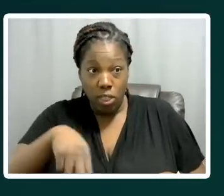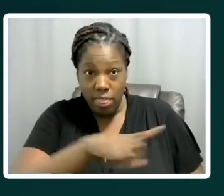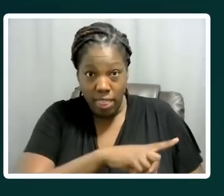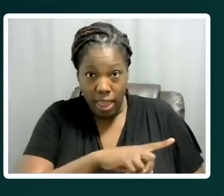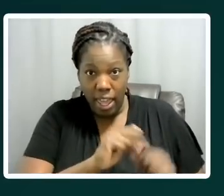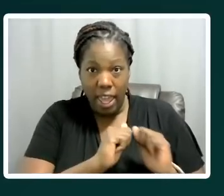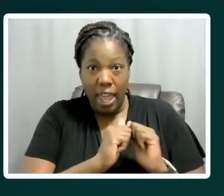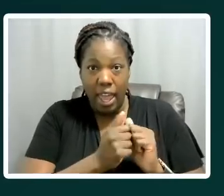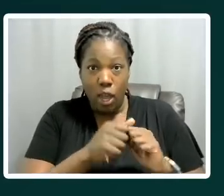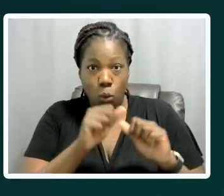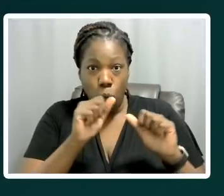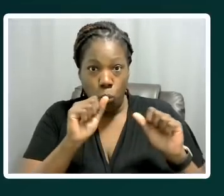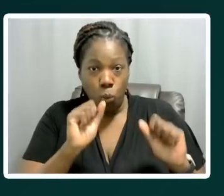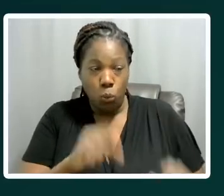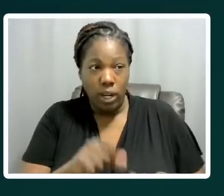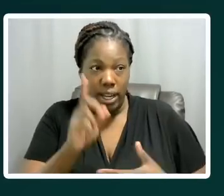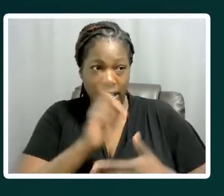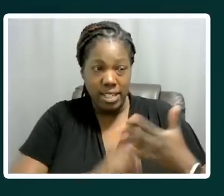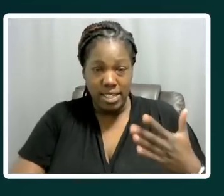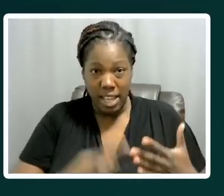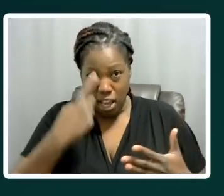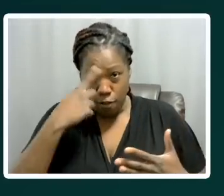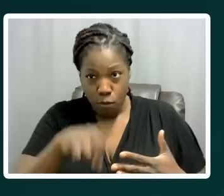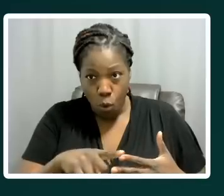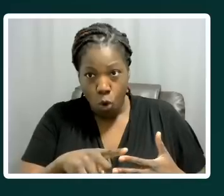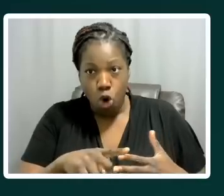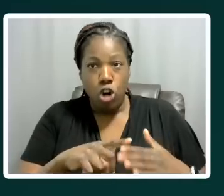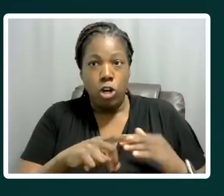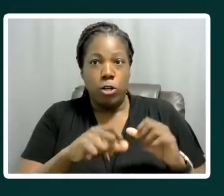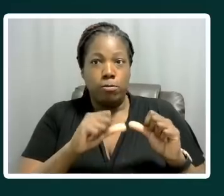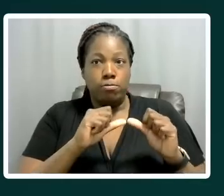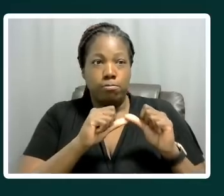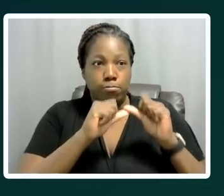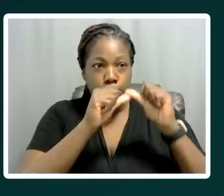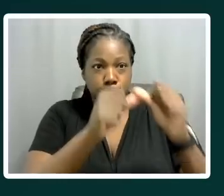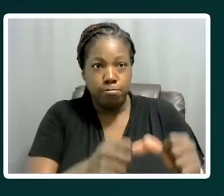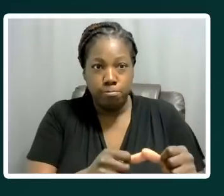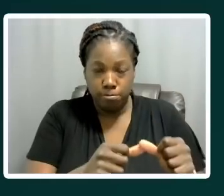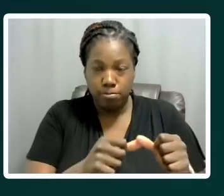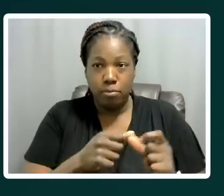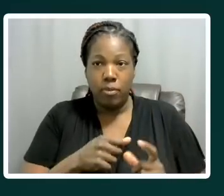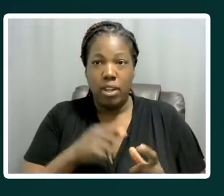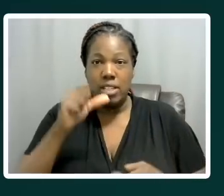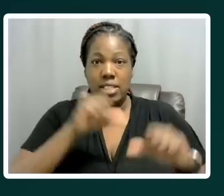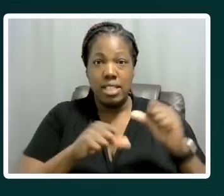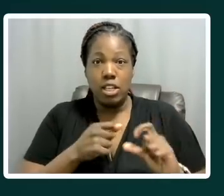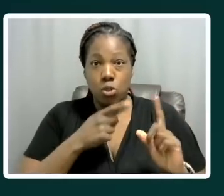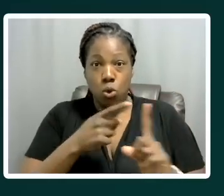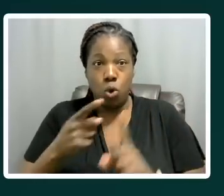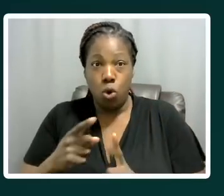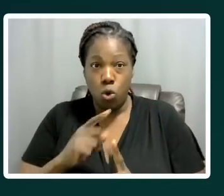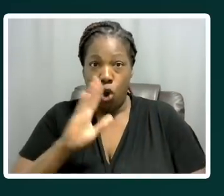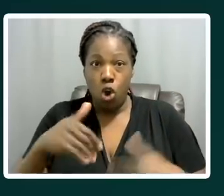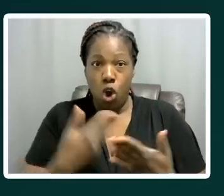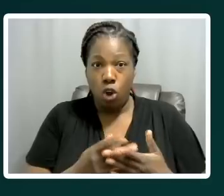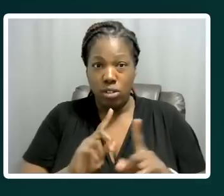sort of, design for those more long-term science goals. And with all of those as a baseline,